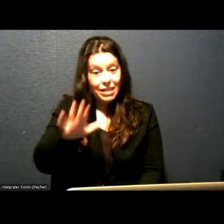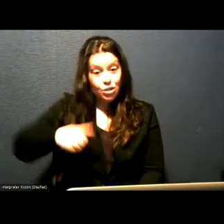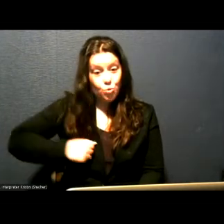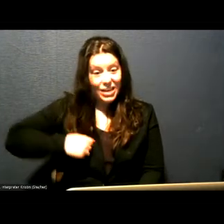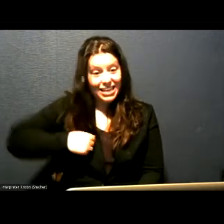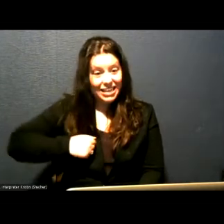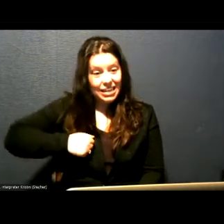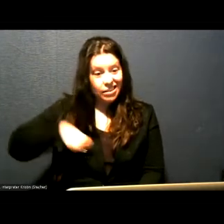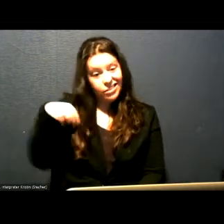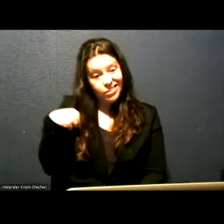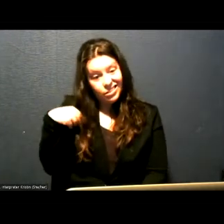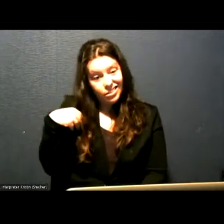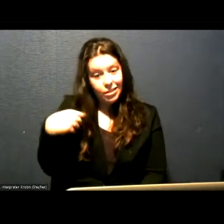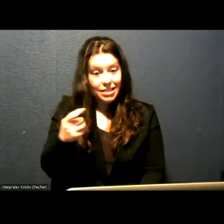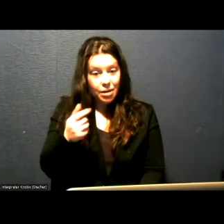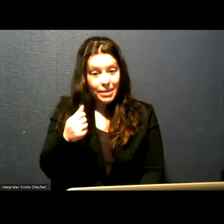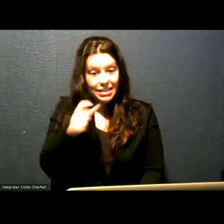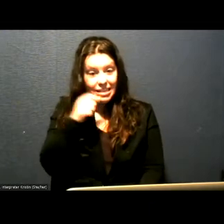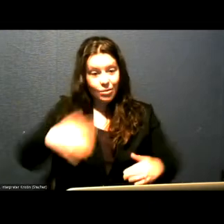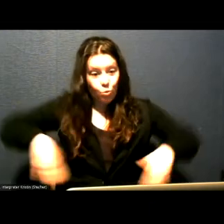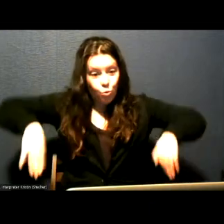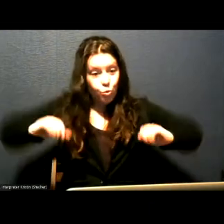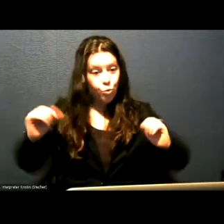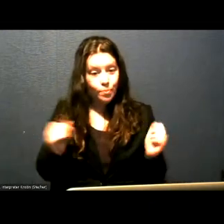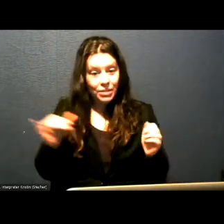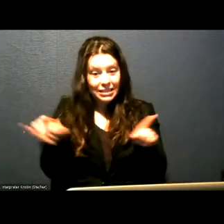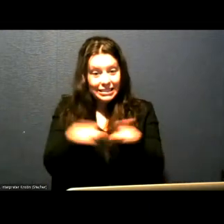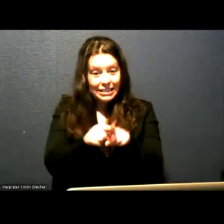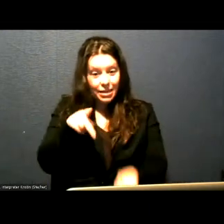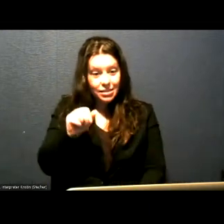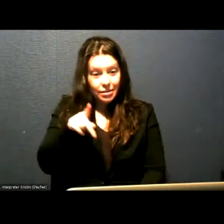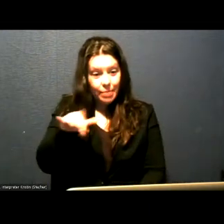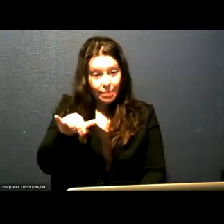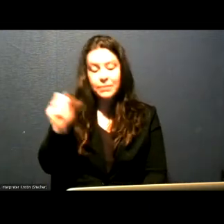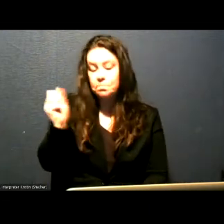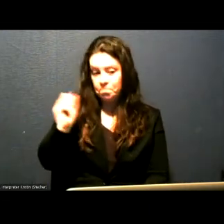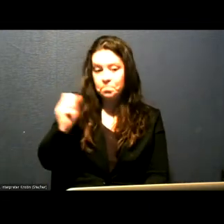um, doesn't doesn't stand out as straight as as Pappy’s? >>Erika: Yes, and I think, um, everyone was noticing